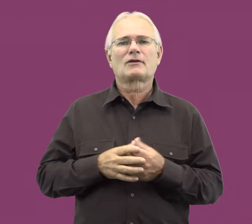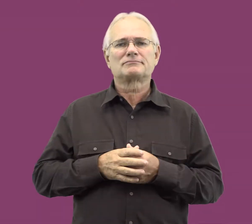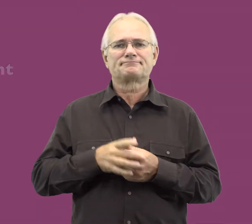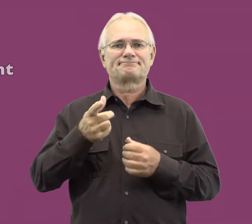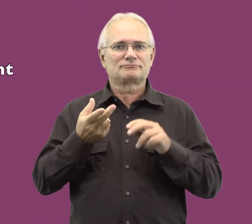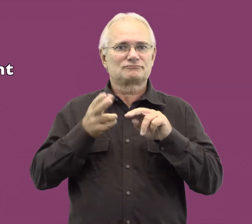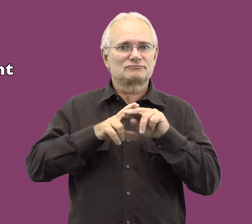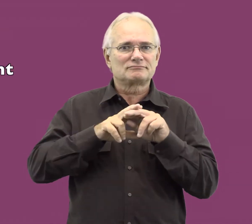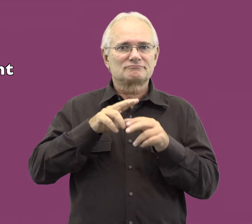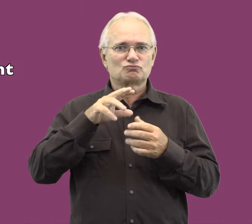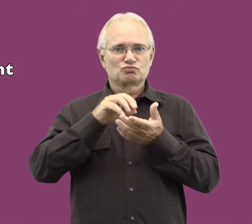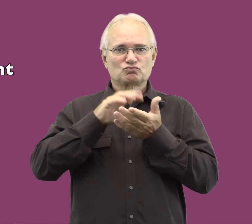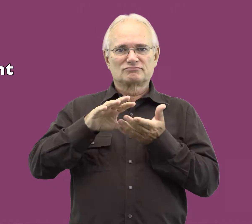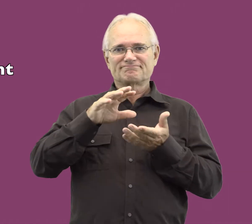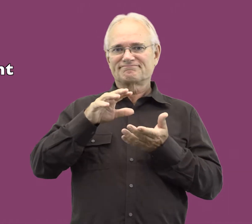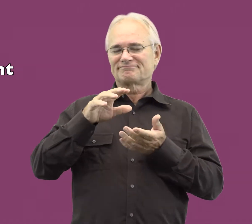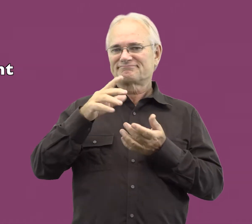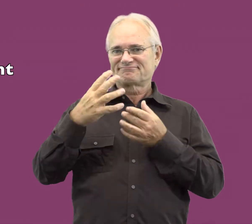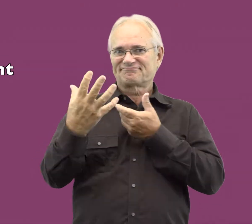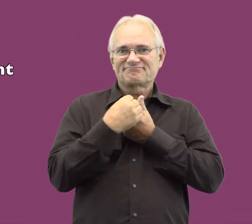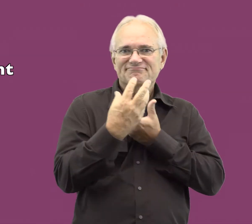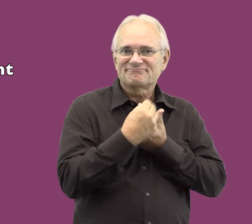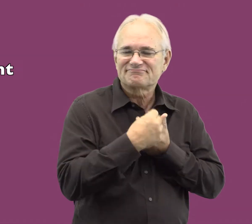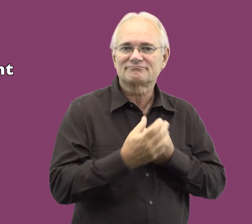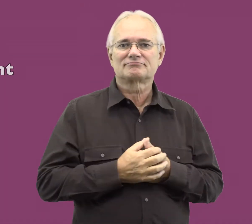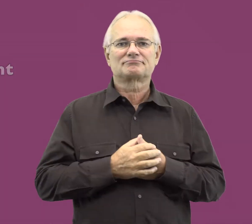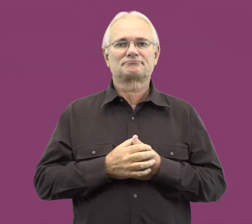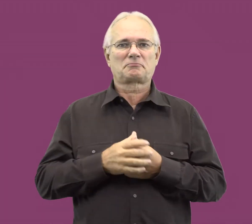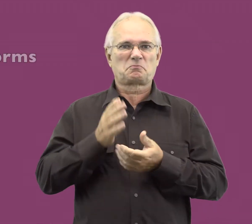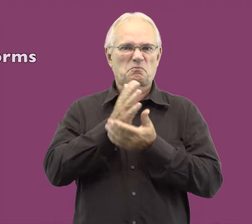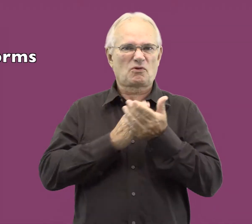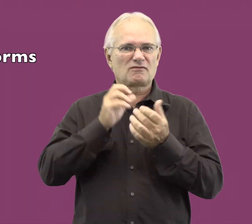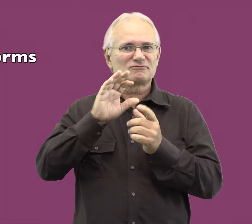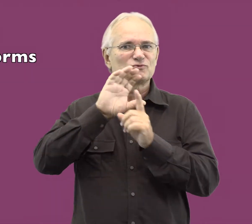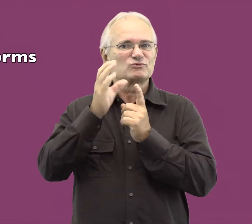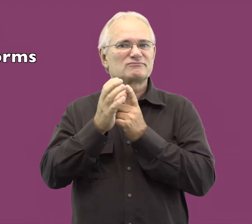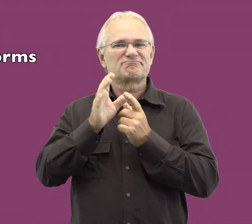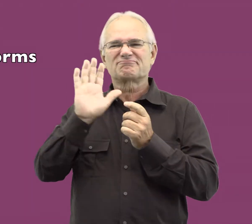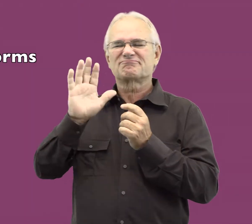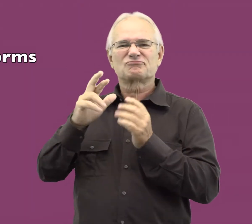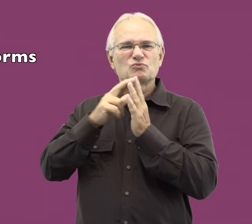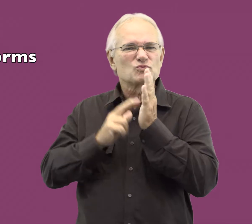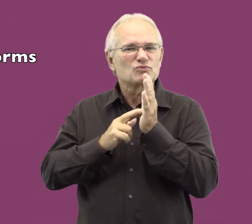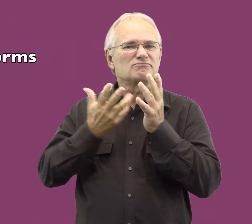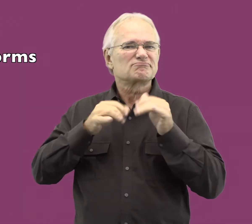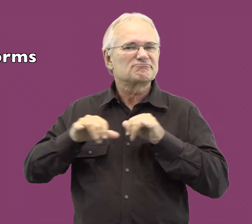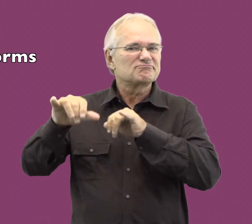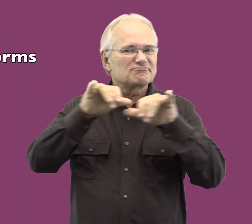It increases student engagement part of Deaf cultural norms